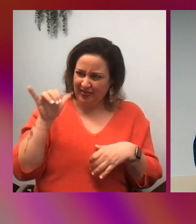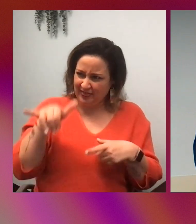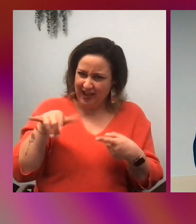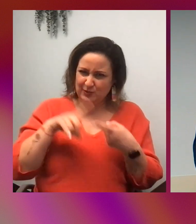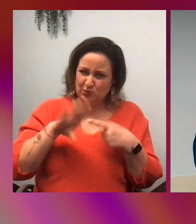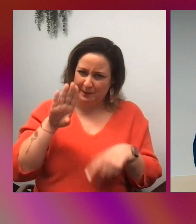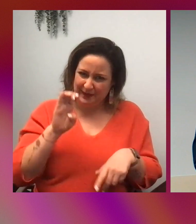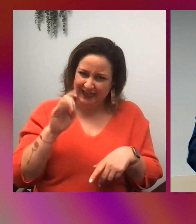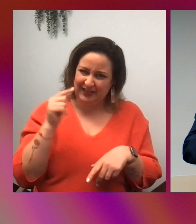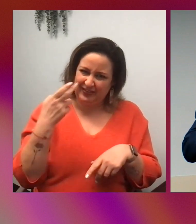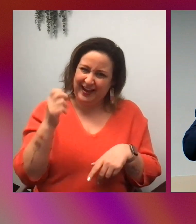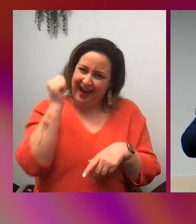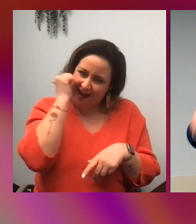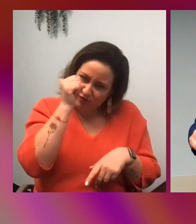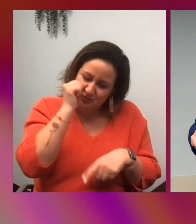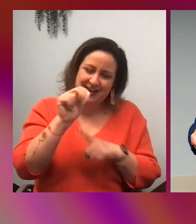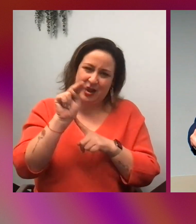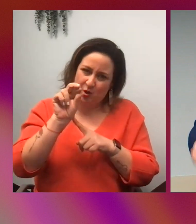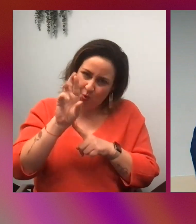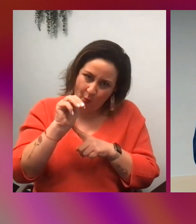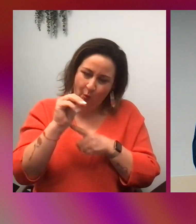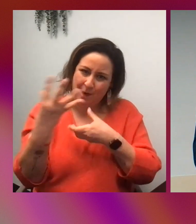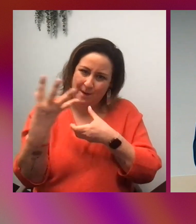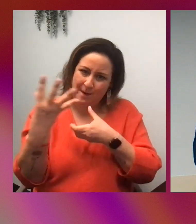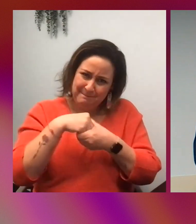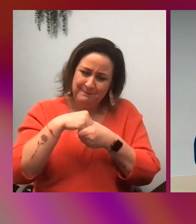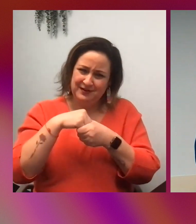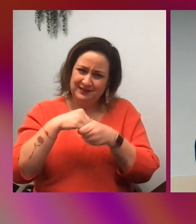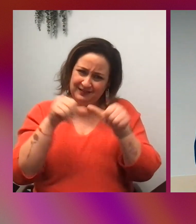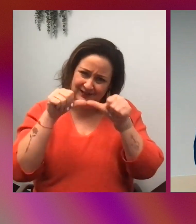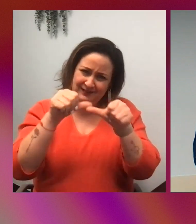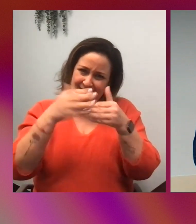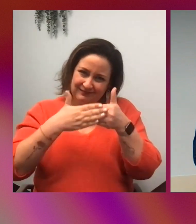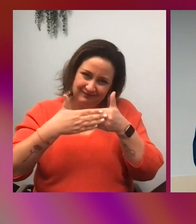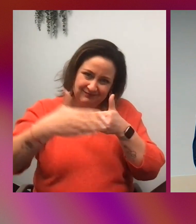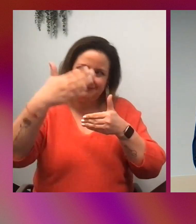I'd love to see that to be the every day constant,